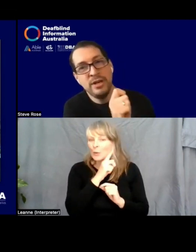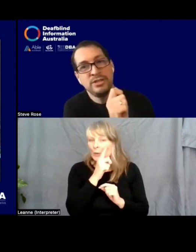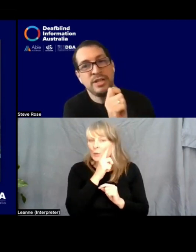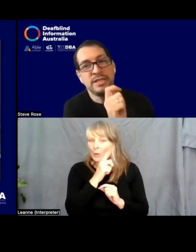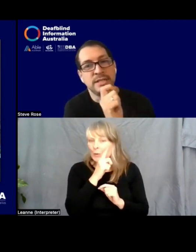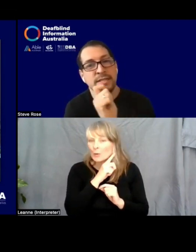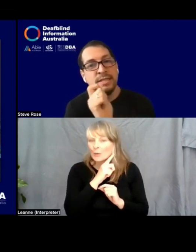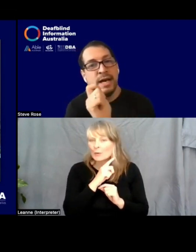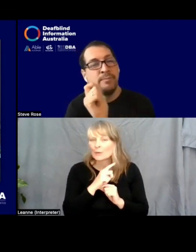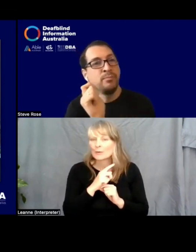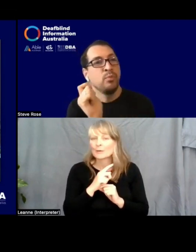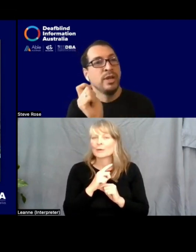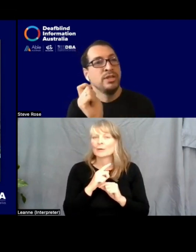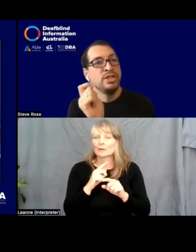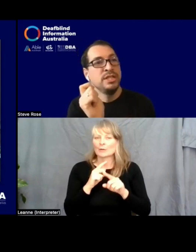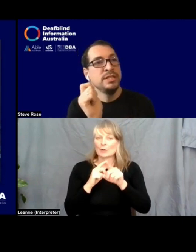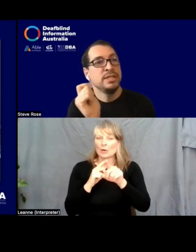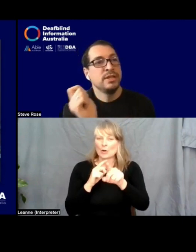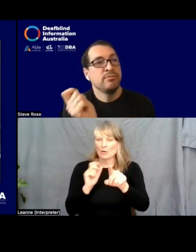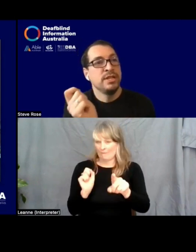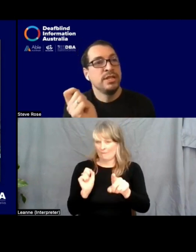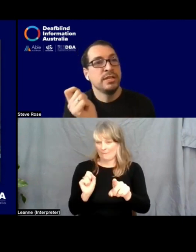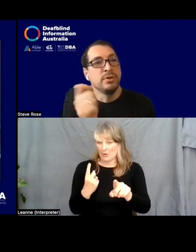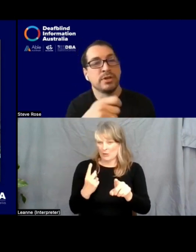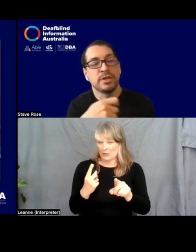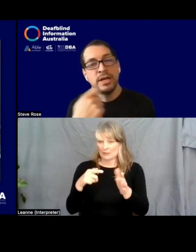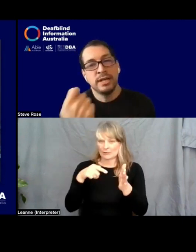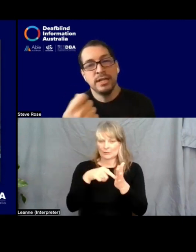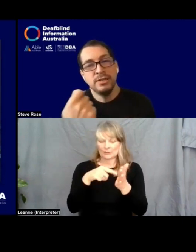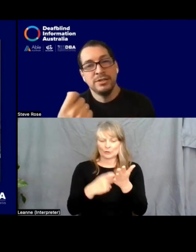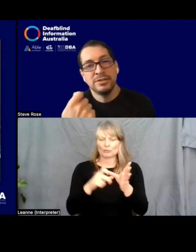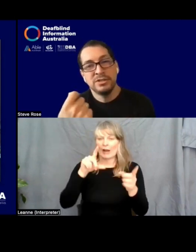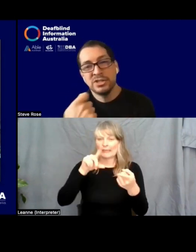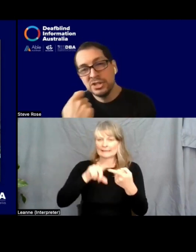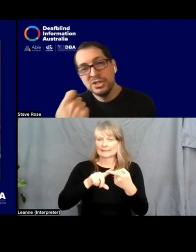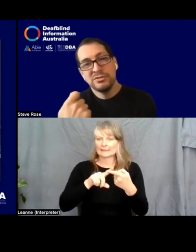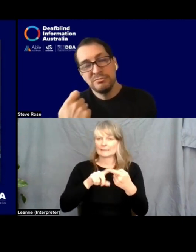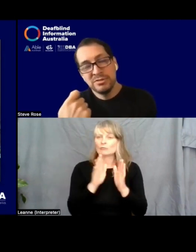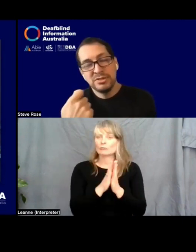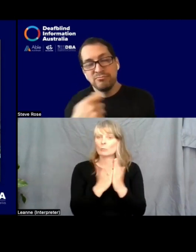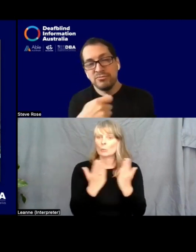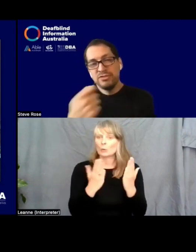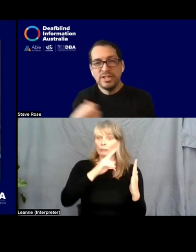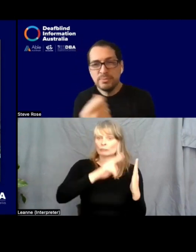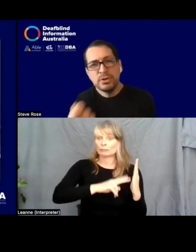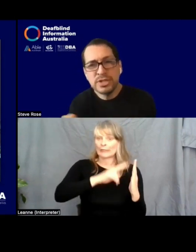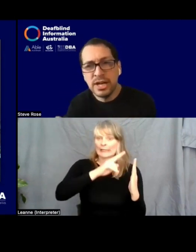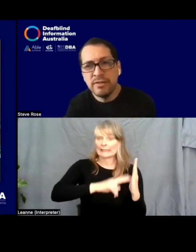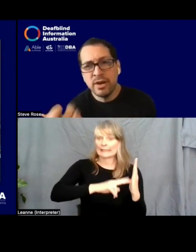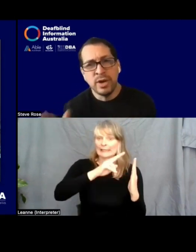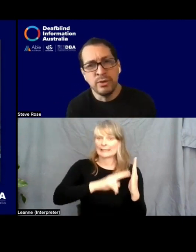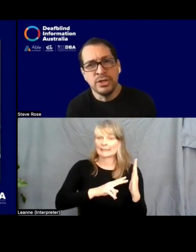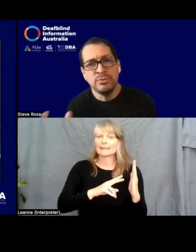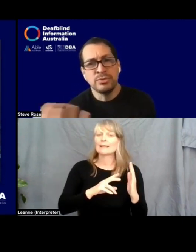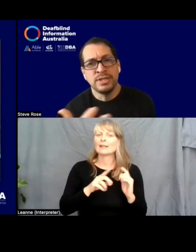her early traces, when she is reading a book and I think she reads books in her own way